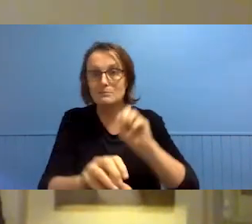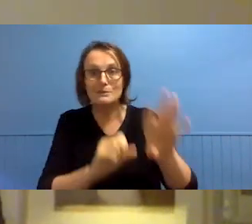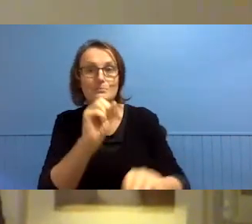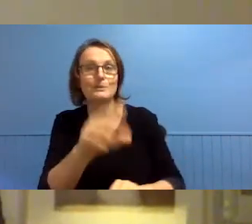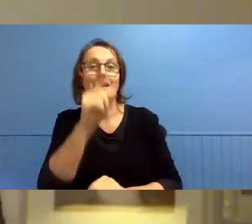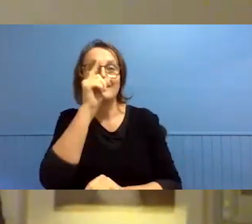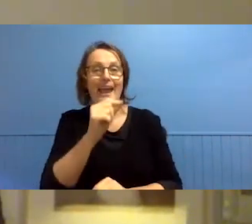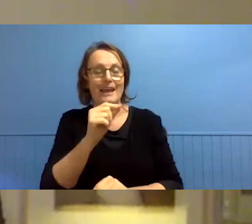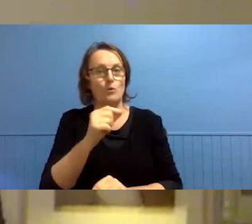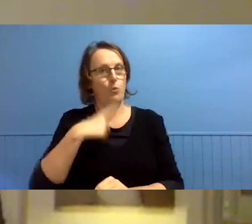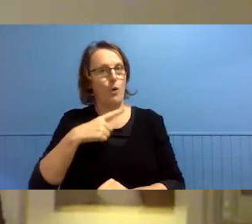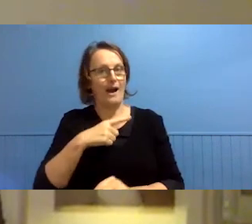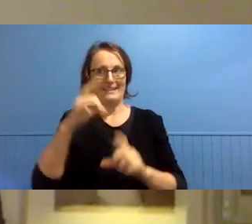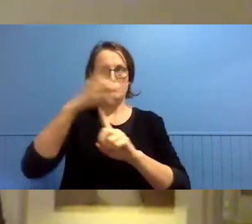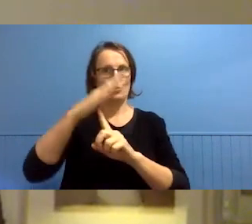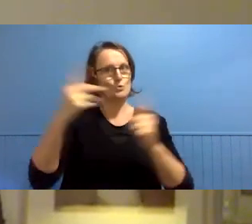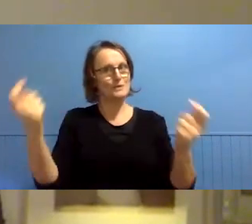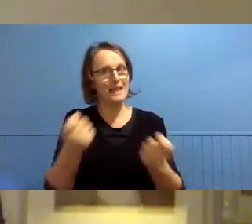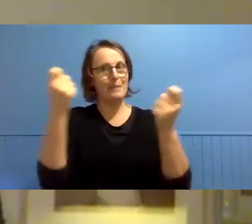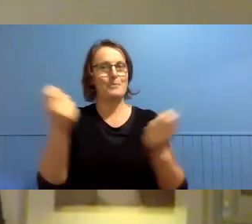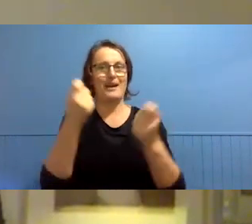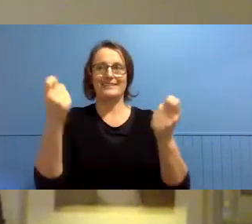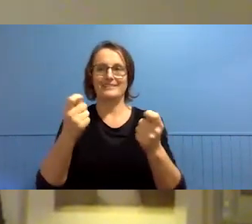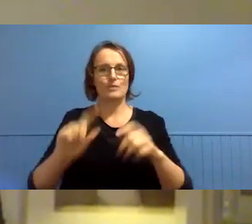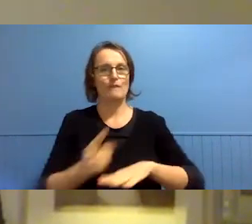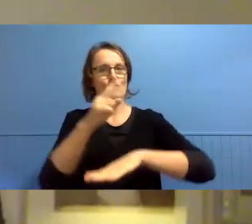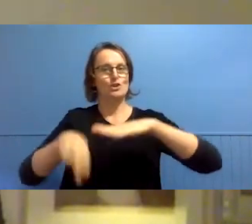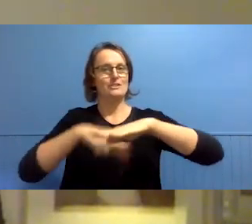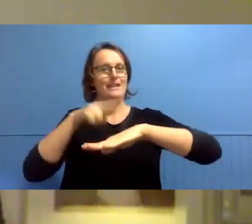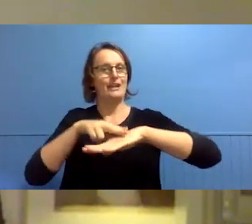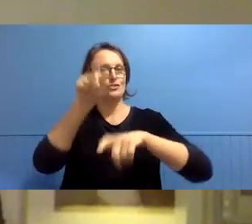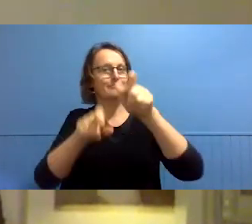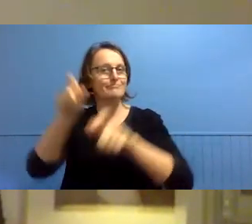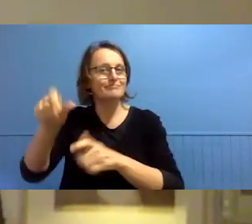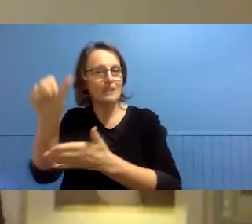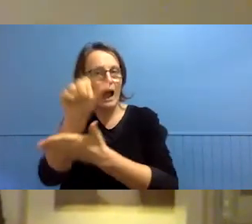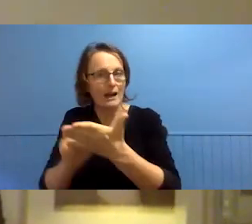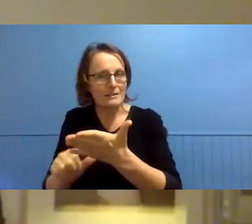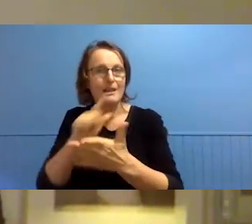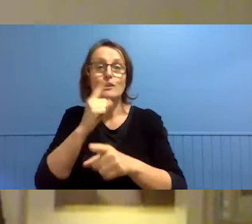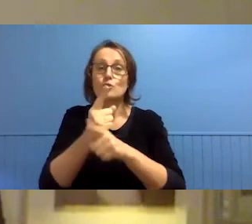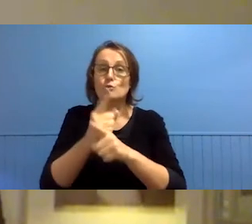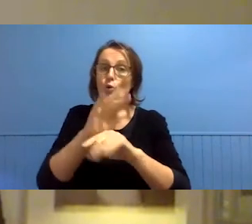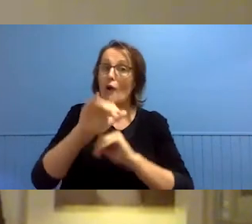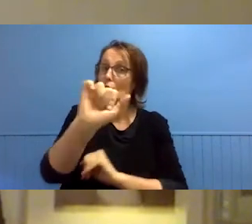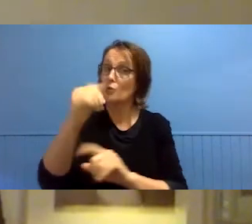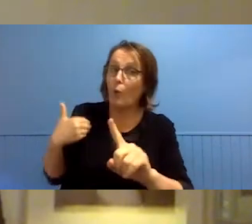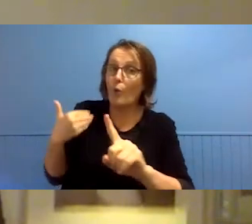to be celebrating First Nations artists at the moment and give this real sense of what your achievement has been as well in your practice